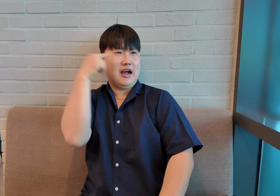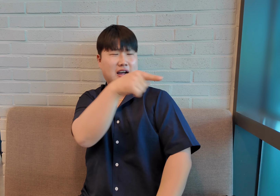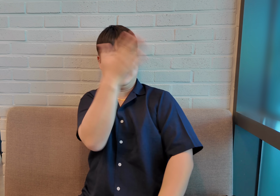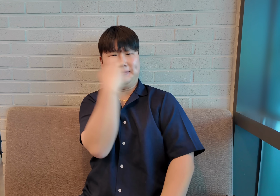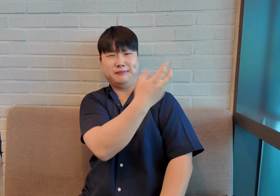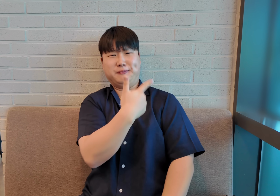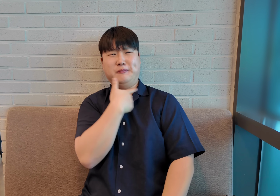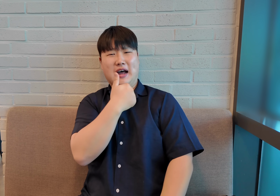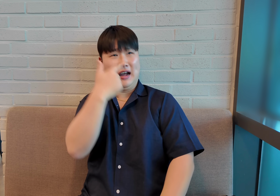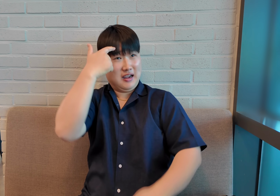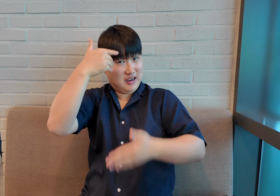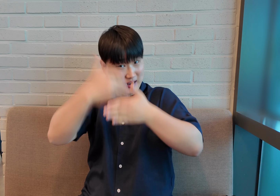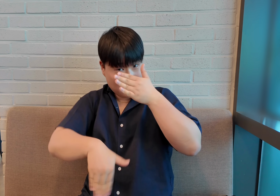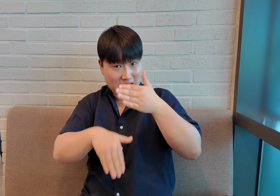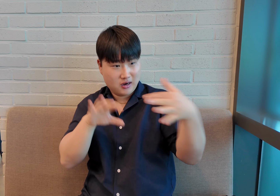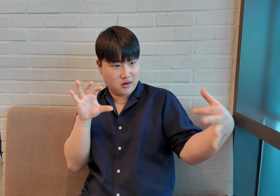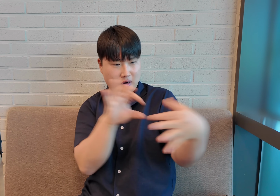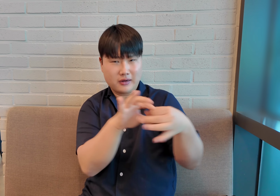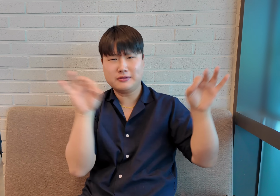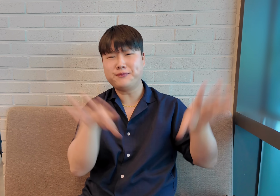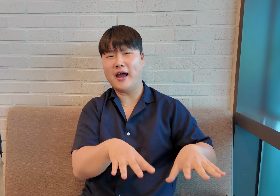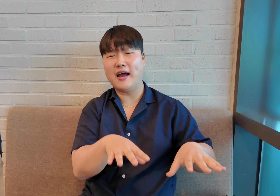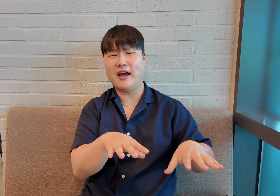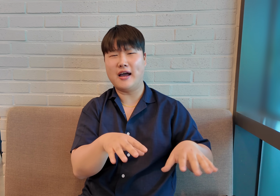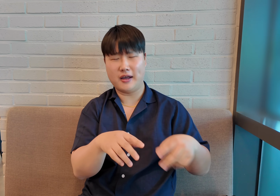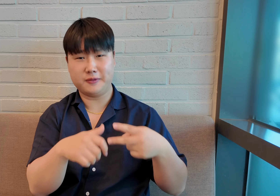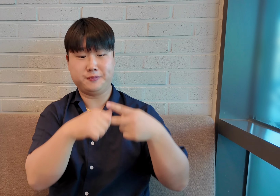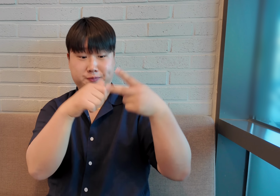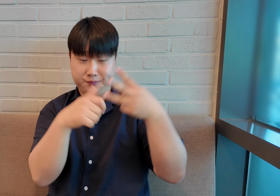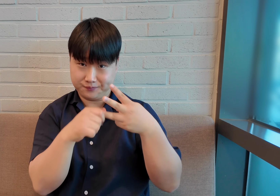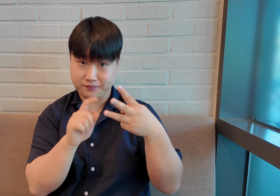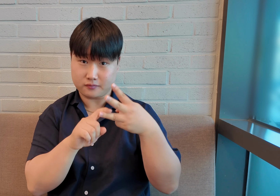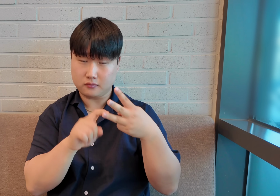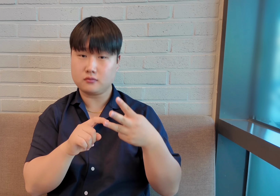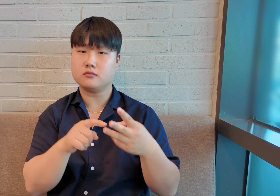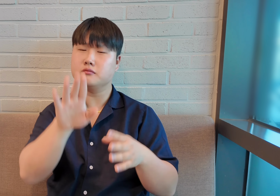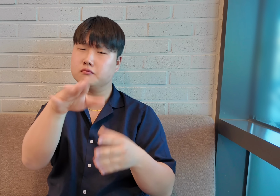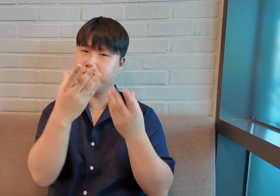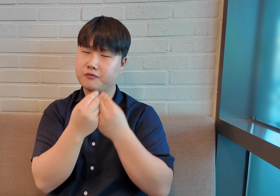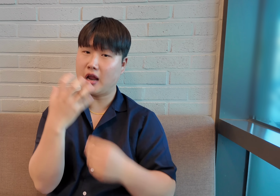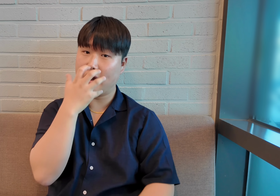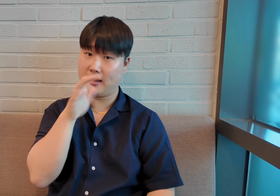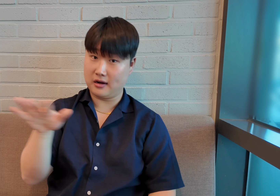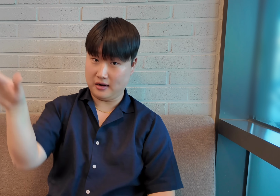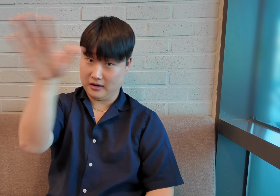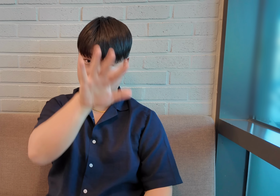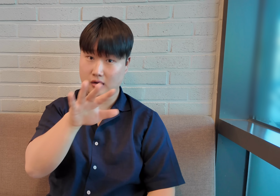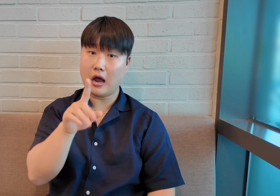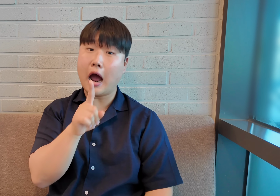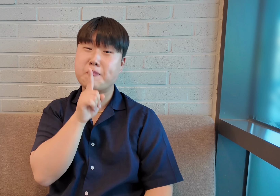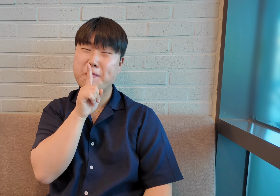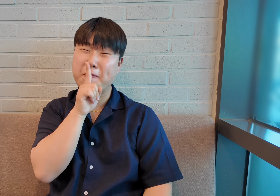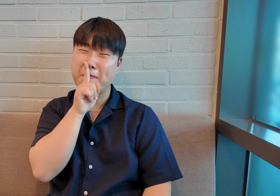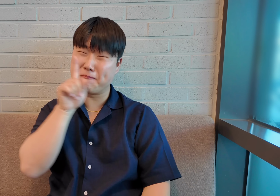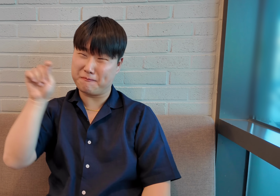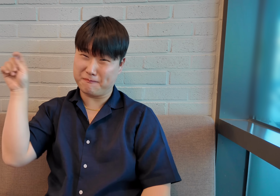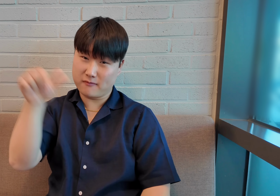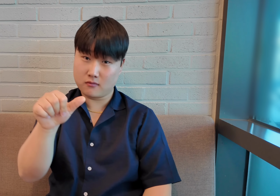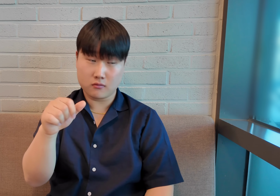you can retrieve old memories and understand them quickly. Even among hearing people , the ability to understand